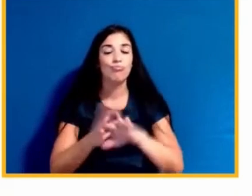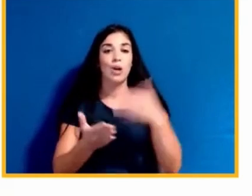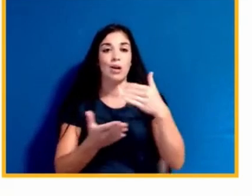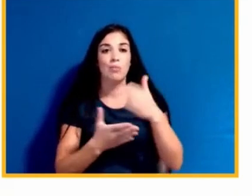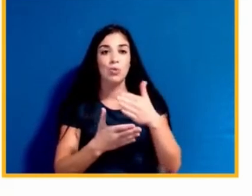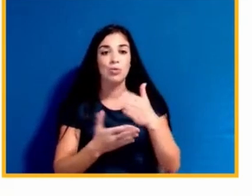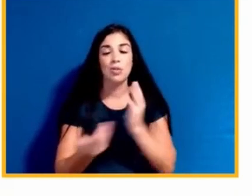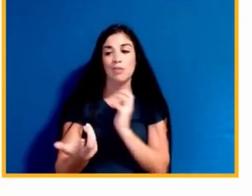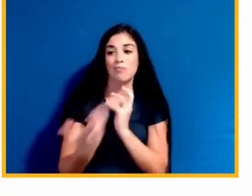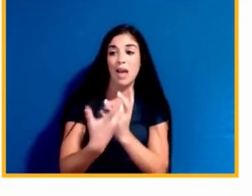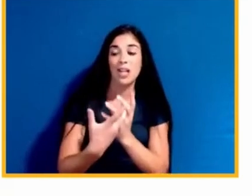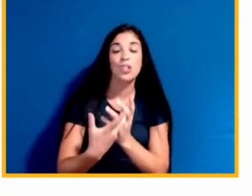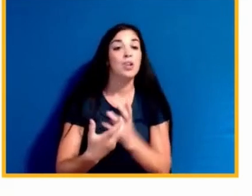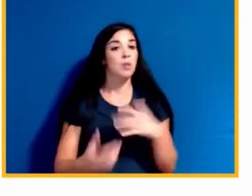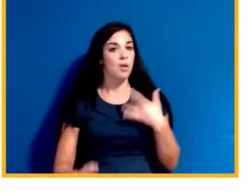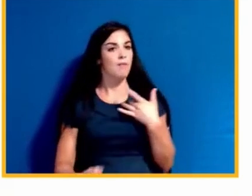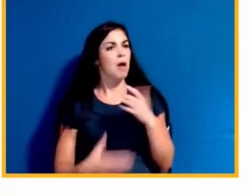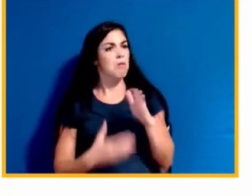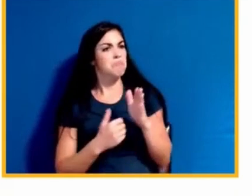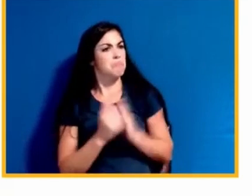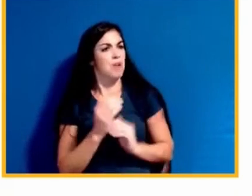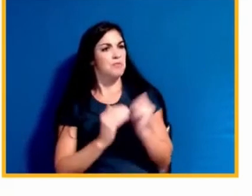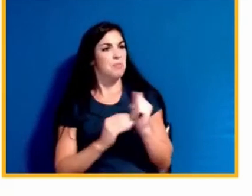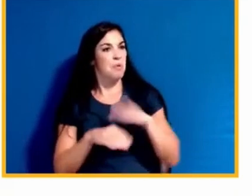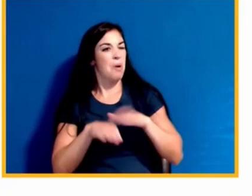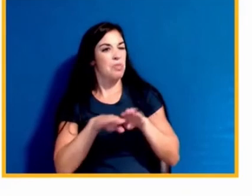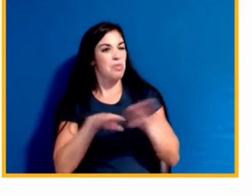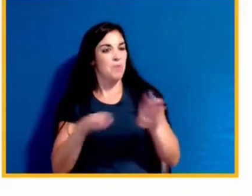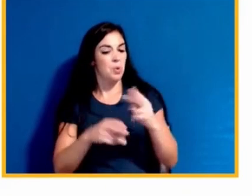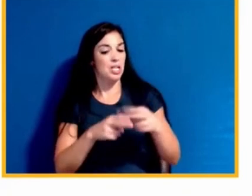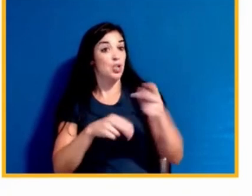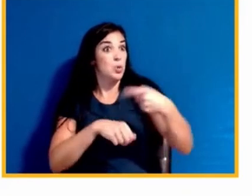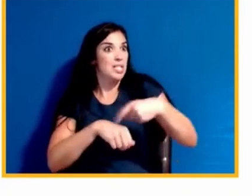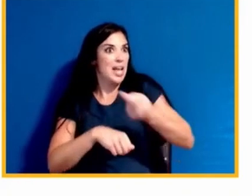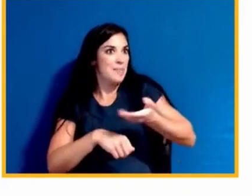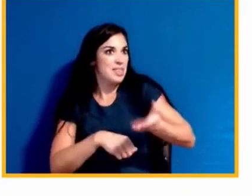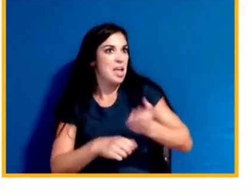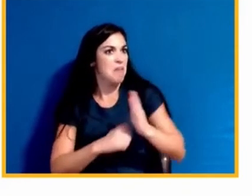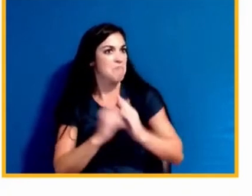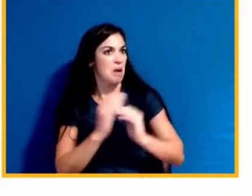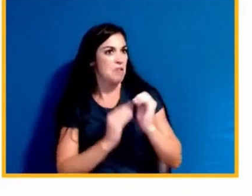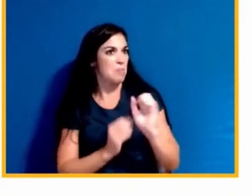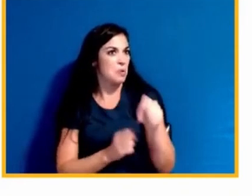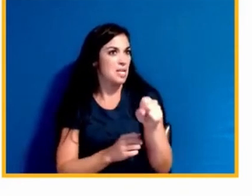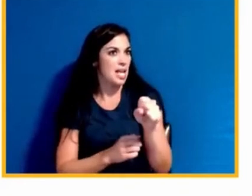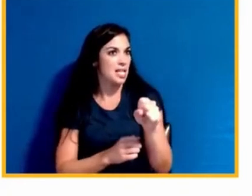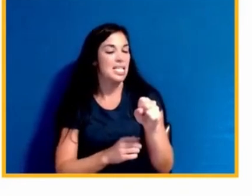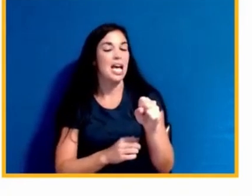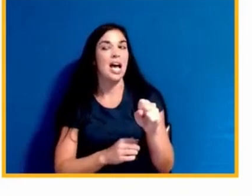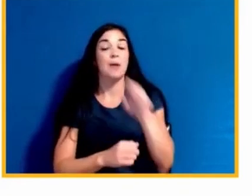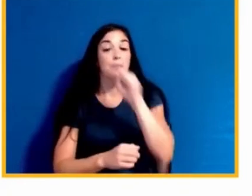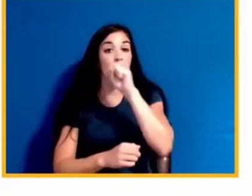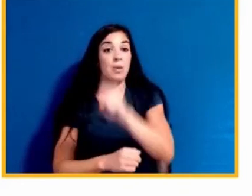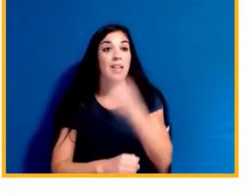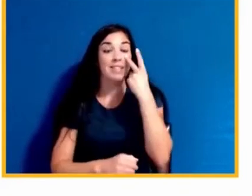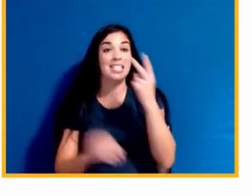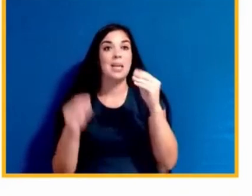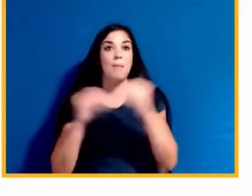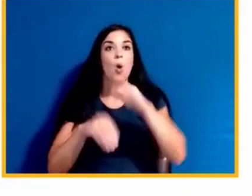You felt, it looked like you felt very comfortable on the floor for the short time that you were down there, I would definitely have loved to see a little bit more while you were there,